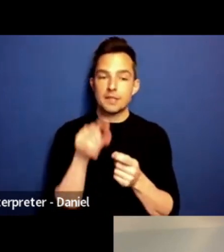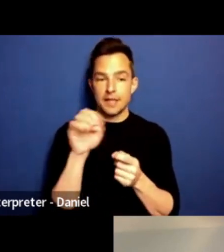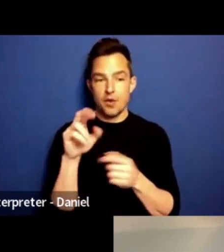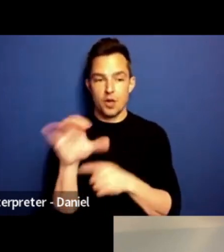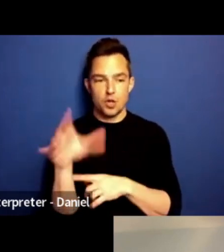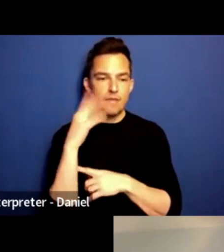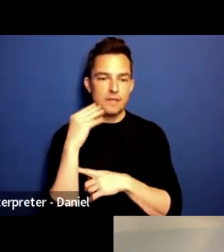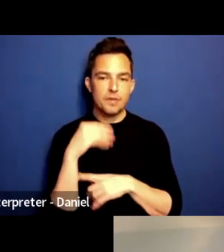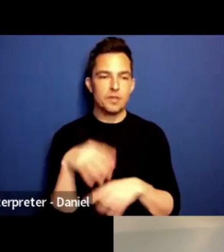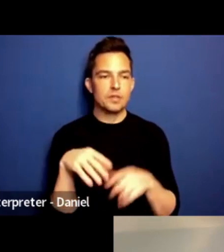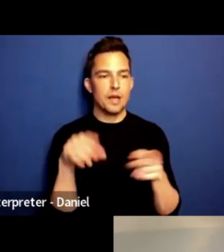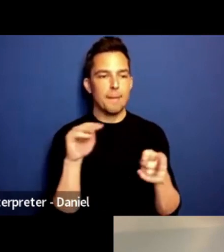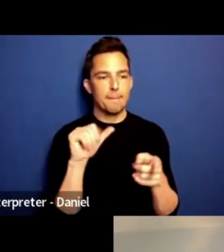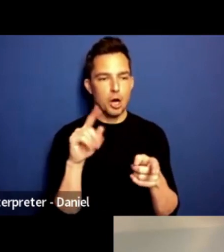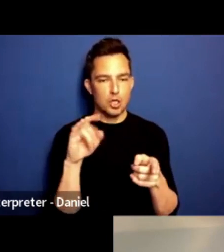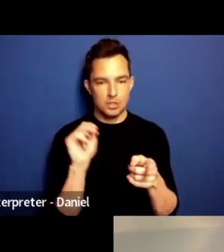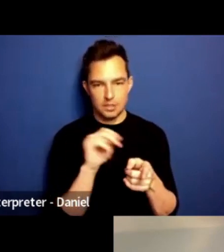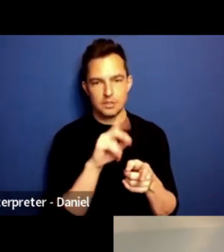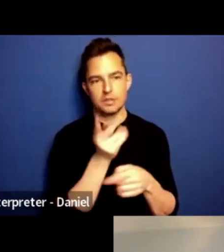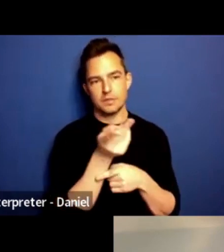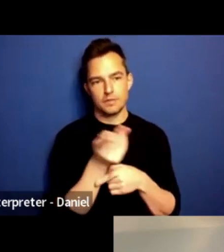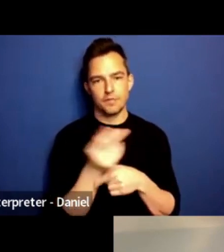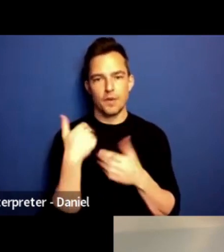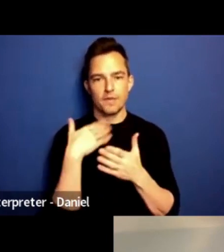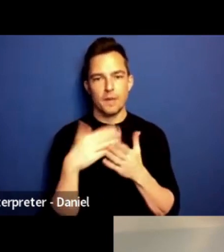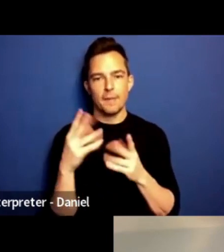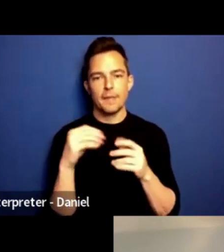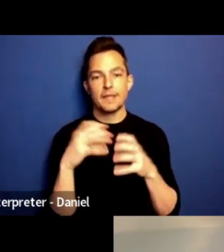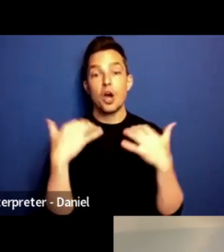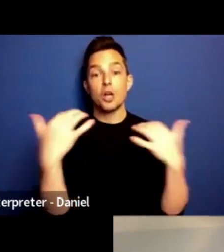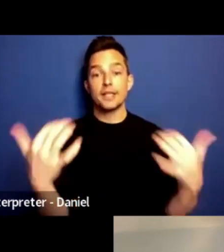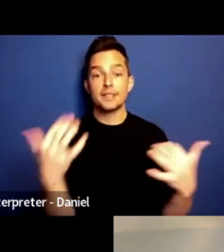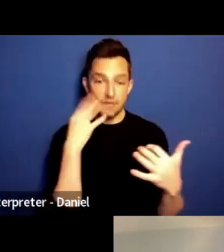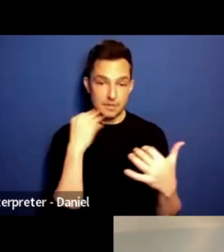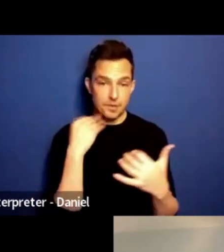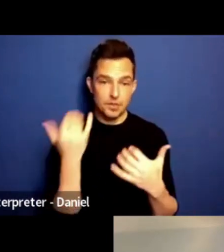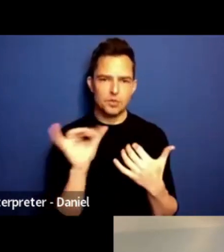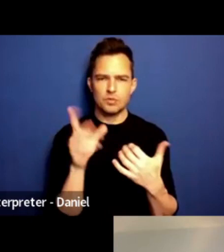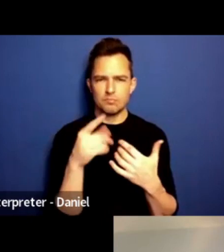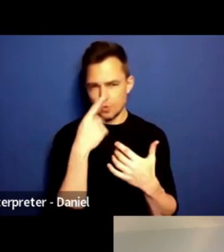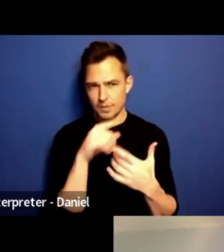and Martin. And I know, we have some people in the audience with experience. So if you could please chime in and chat or